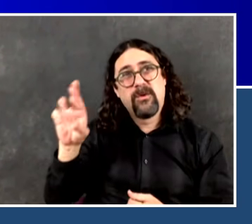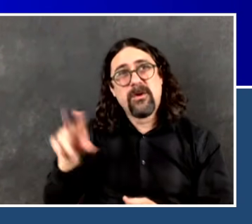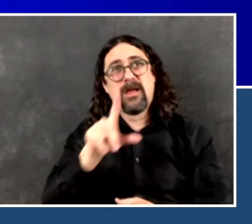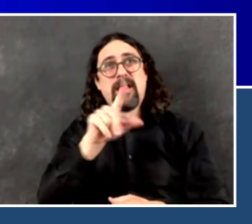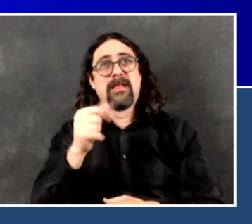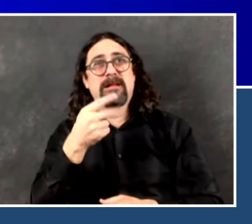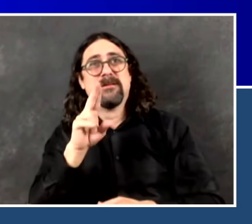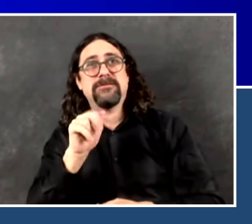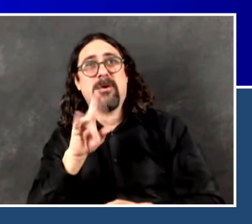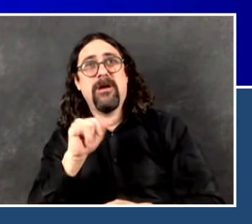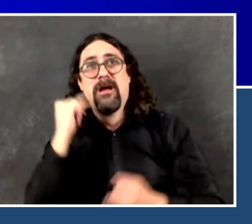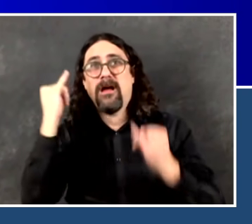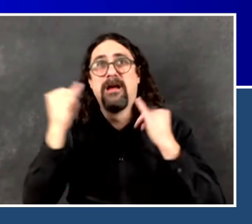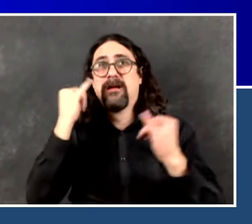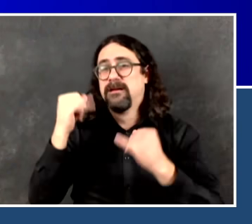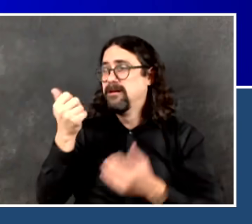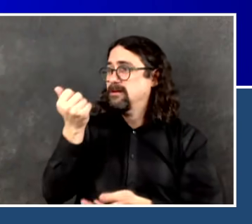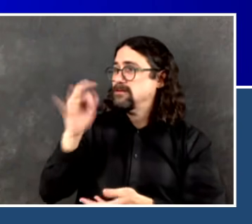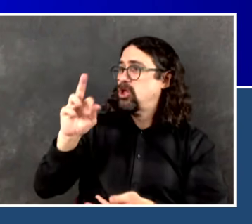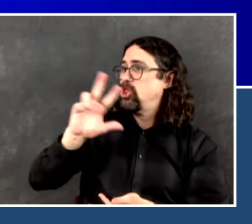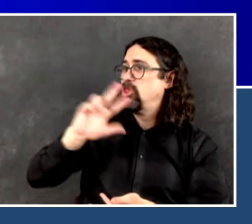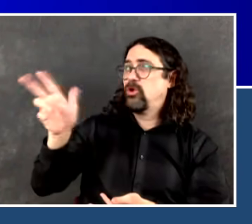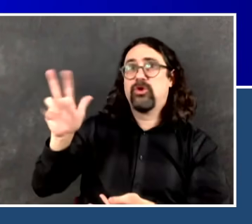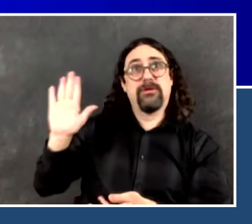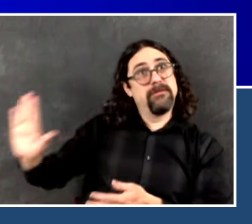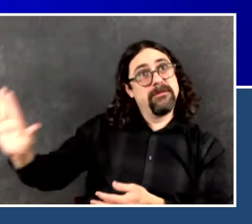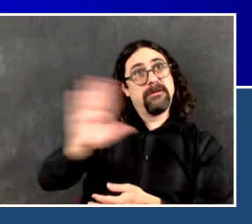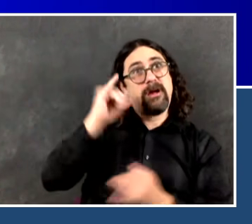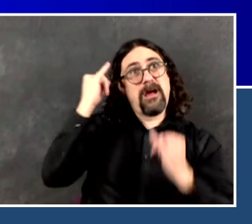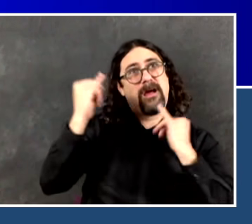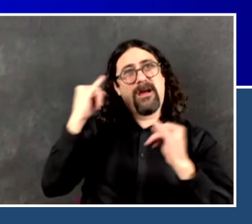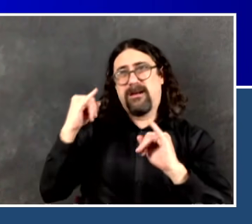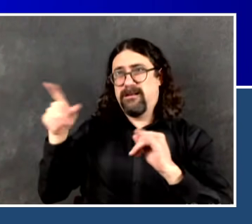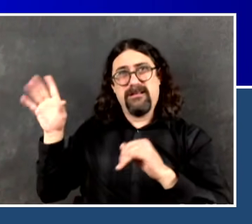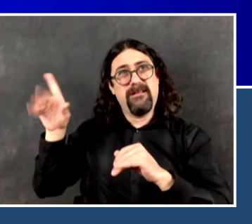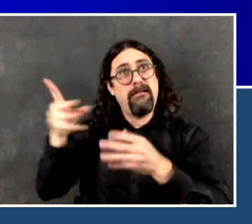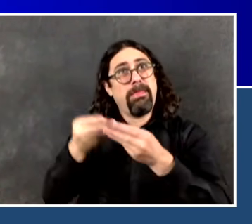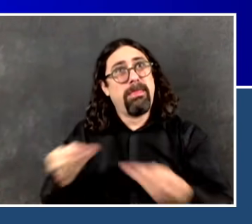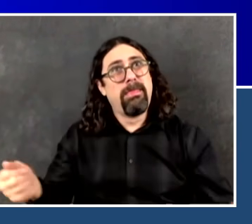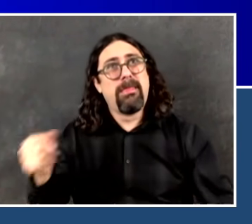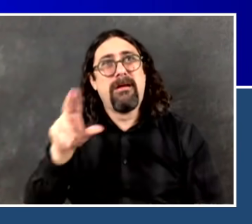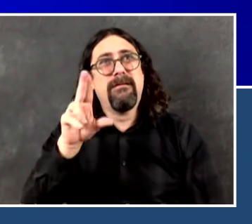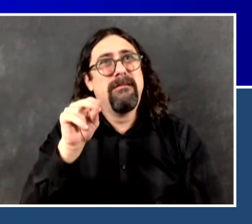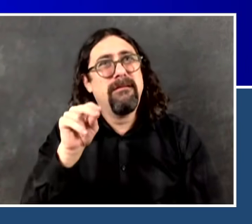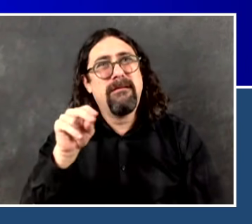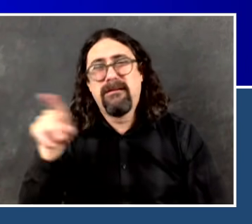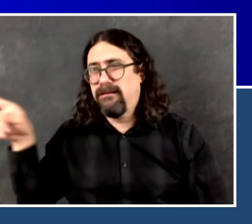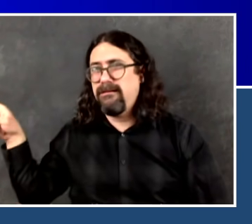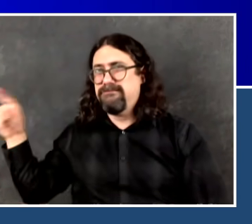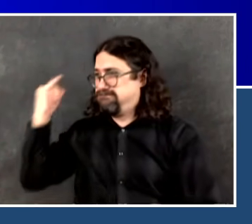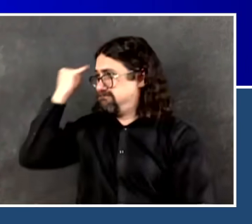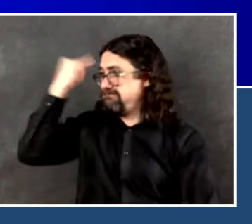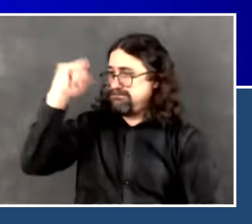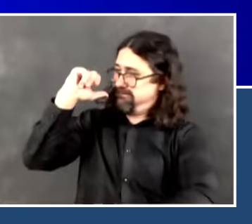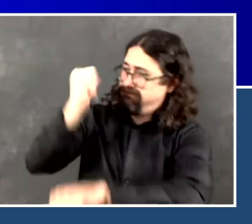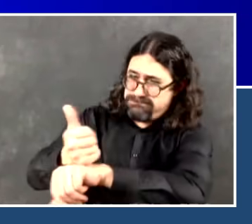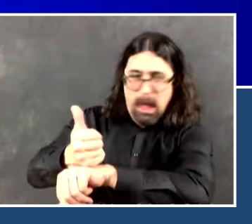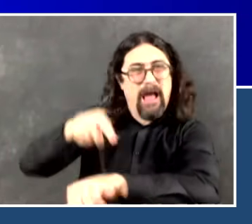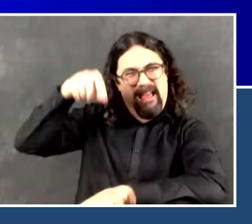THEY STILL FRAME WHAT WE DO AS A NATION NOW. REACH FOR YOUR SIOCASL ECURITY CARD AND YOU'LL HAVE A GREAT